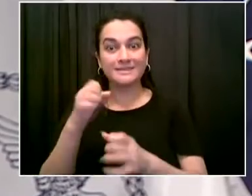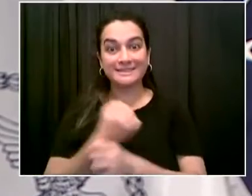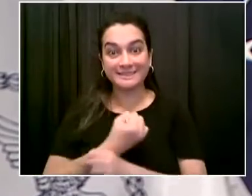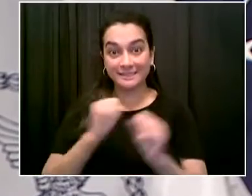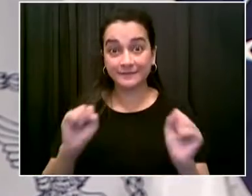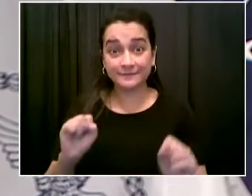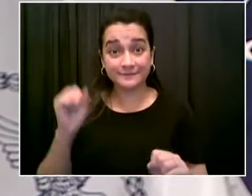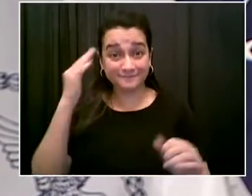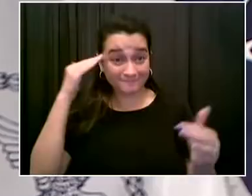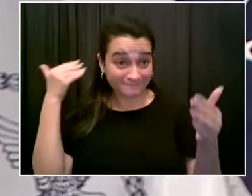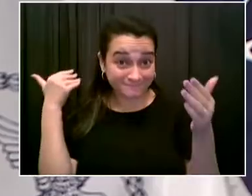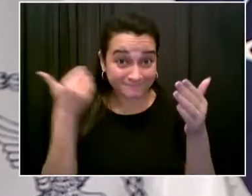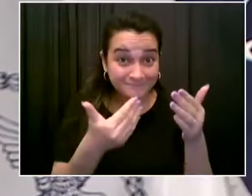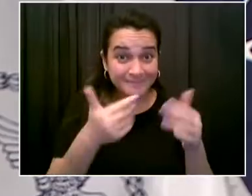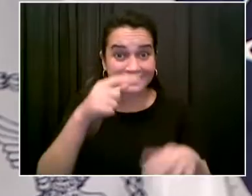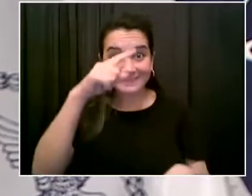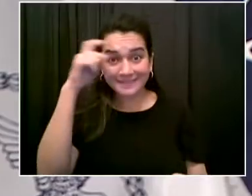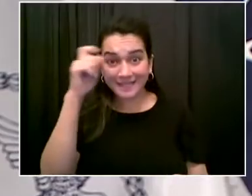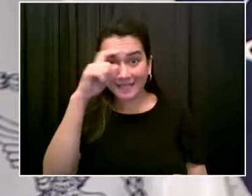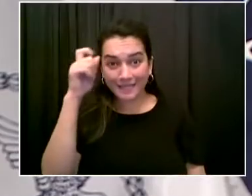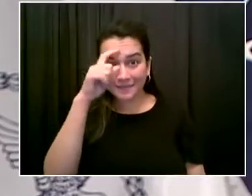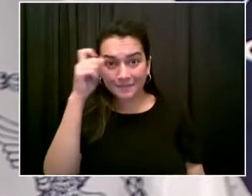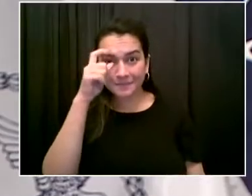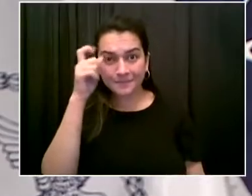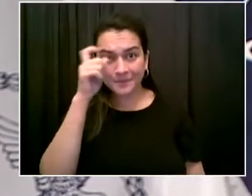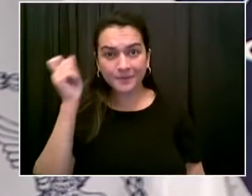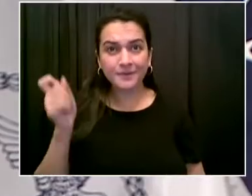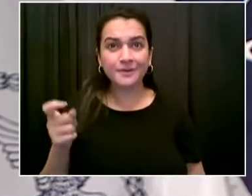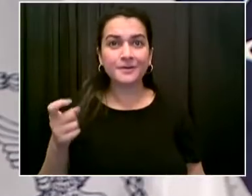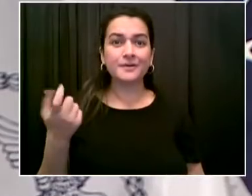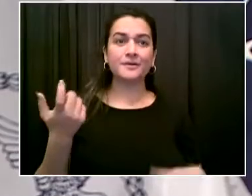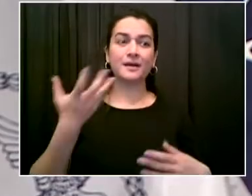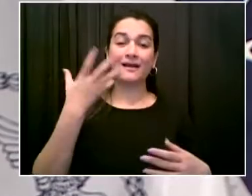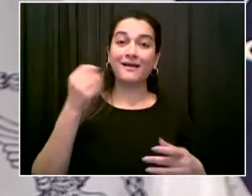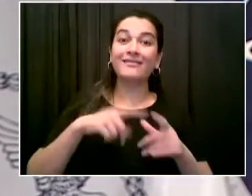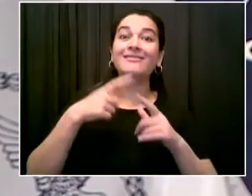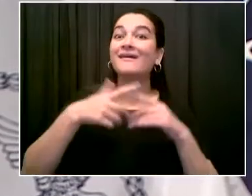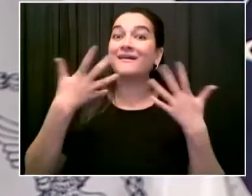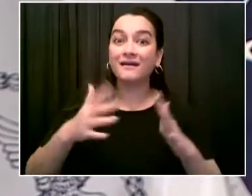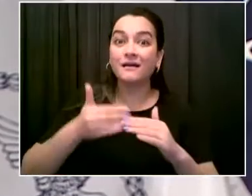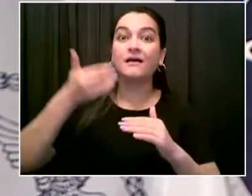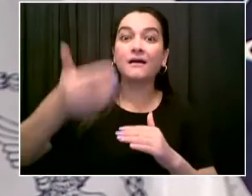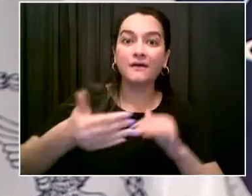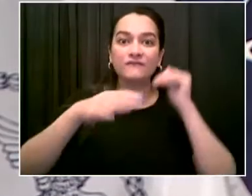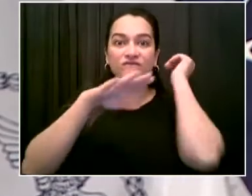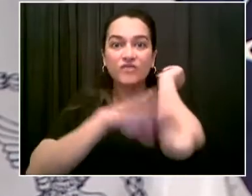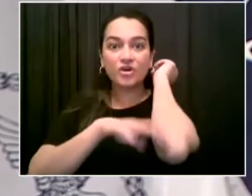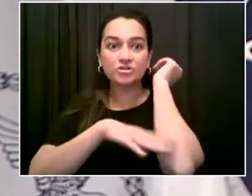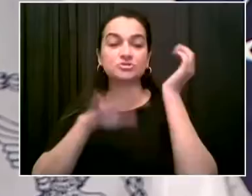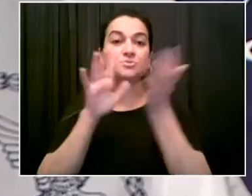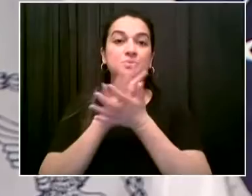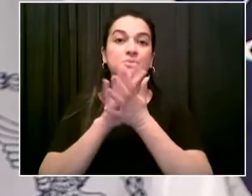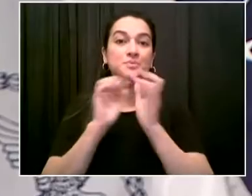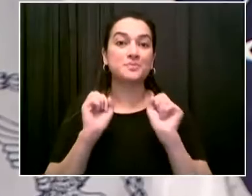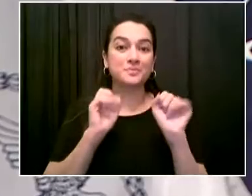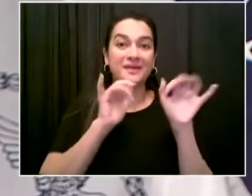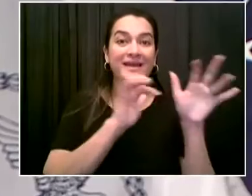JUNE.